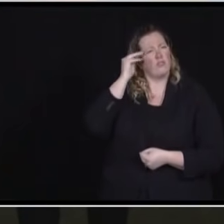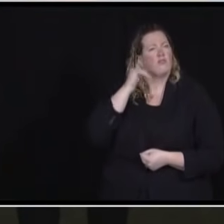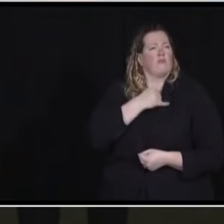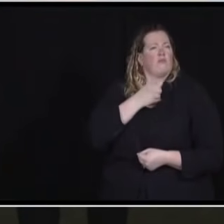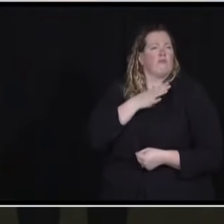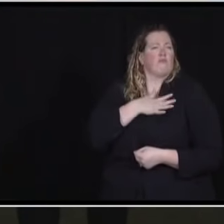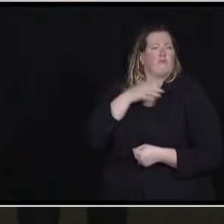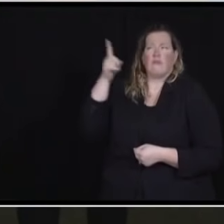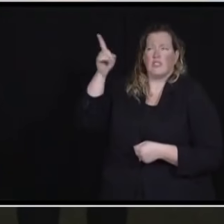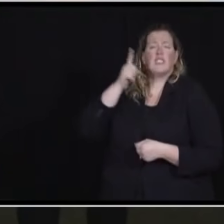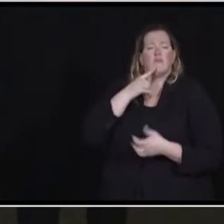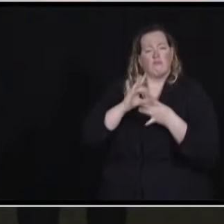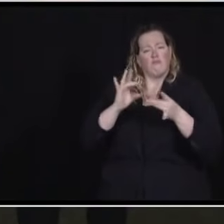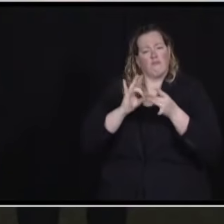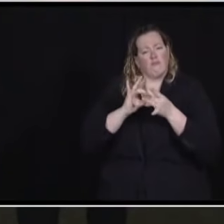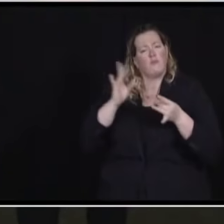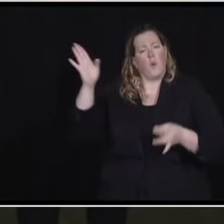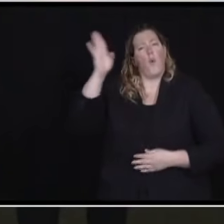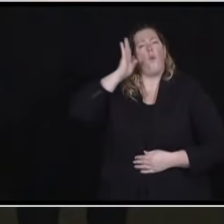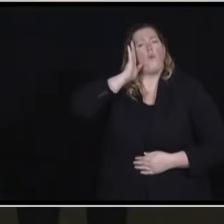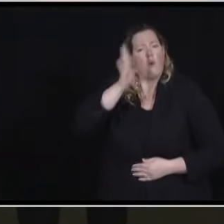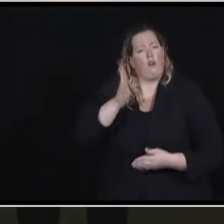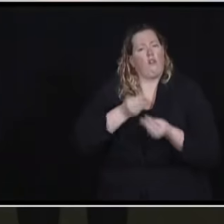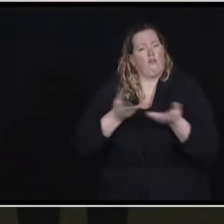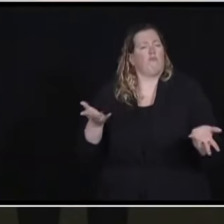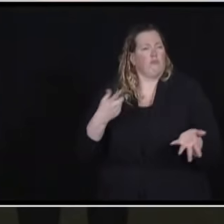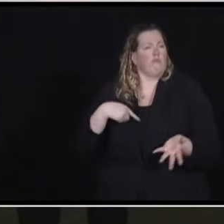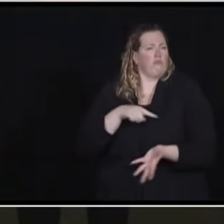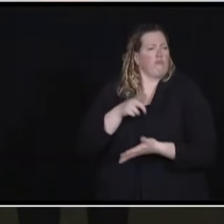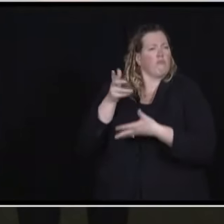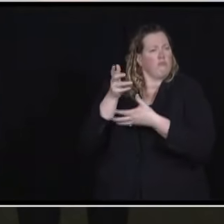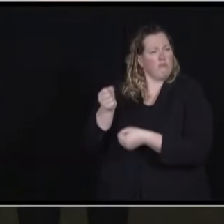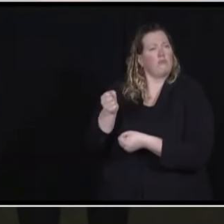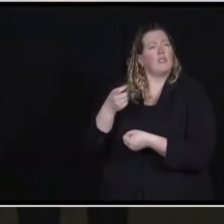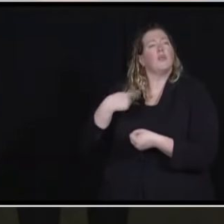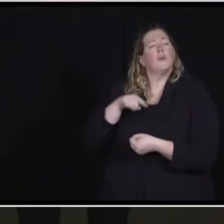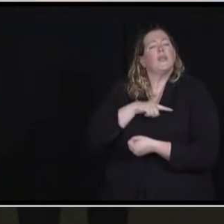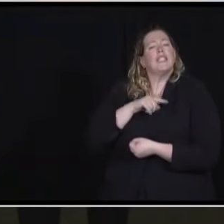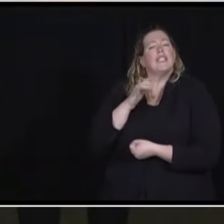answer they want to hear but saying that undertake the prime Minister for his word.